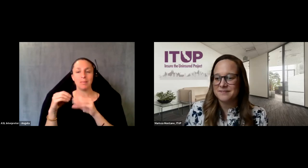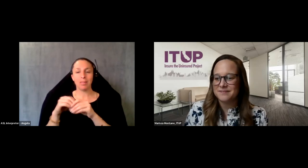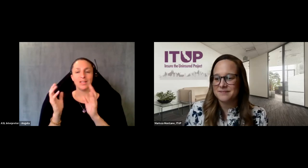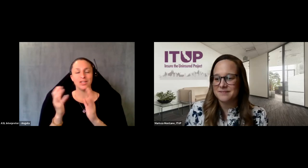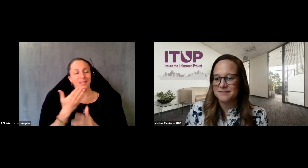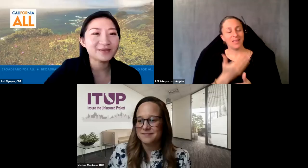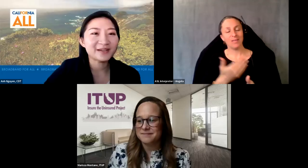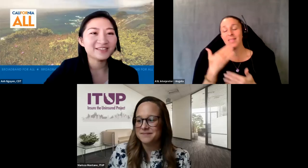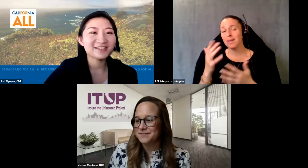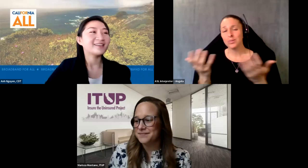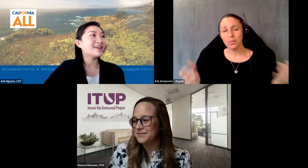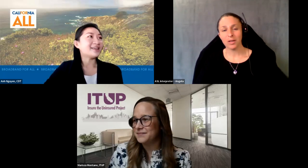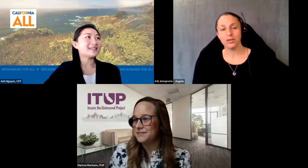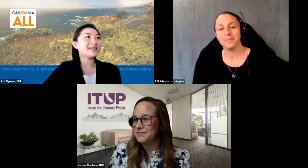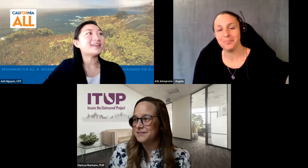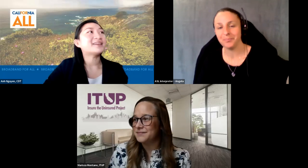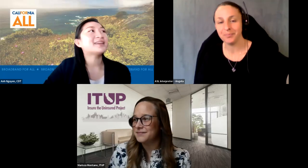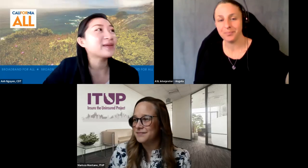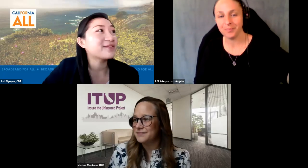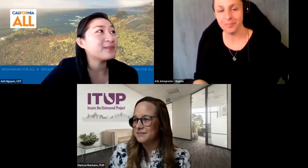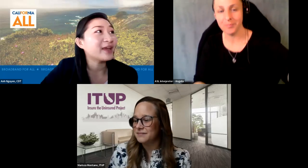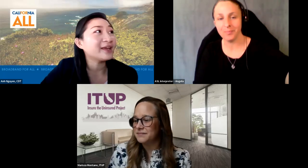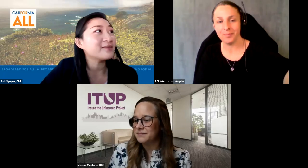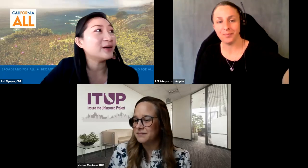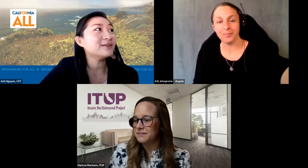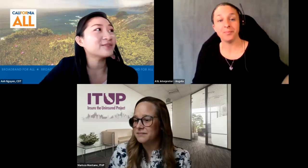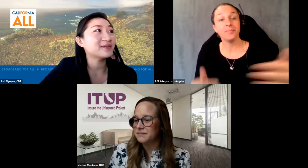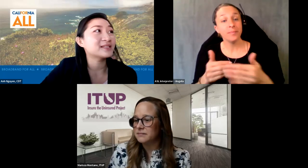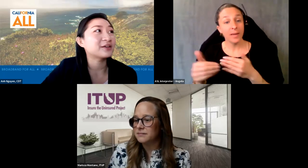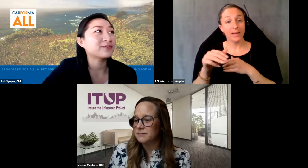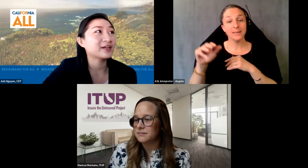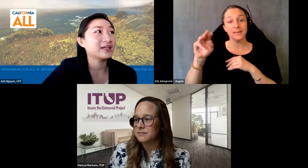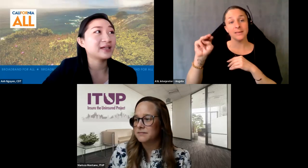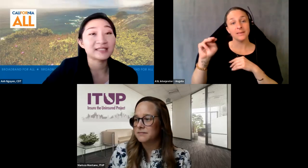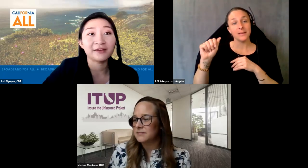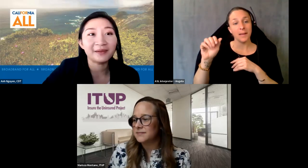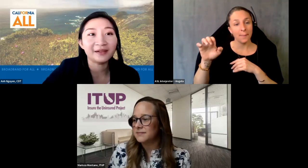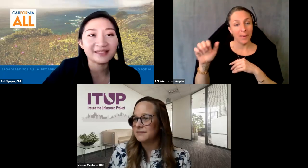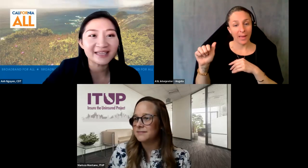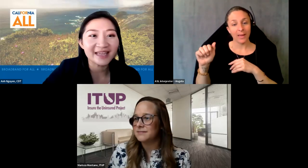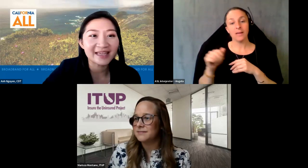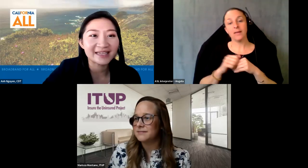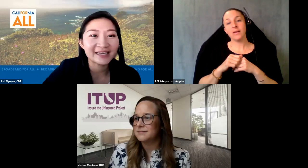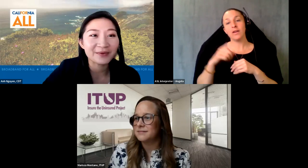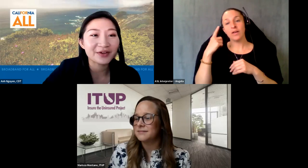Thank you so much. And next we have may come from the center for connected health policy, and I know